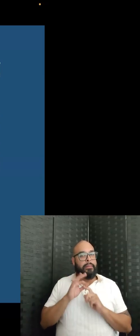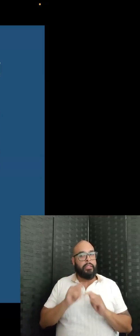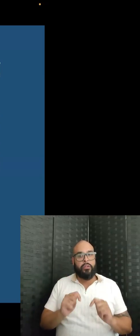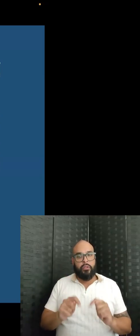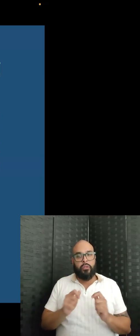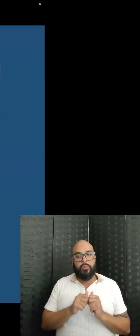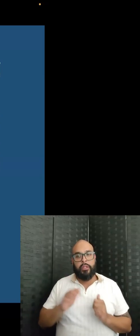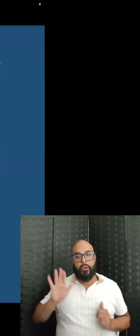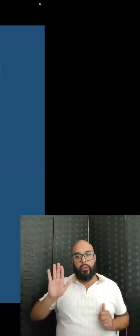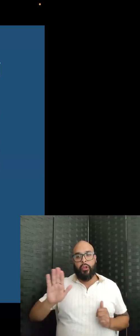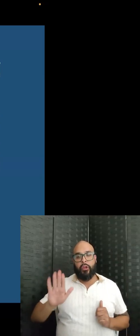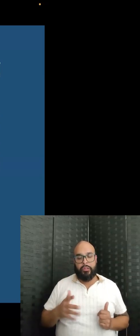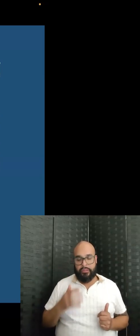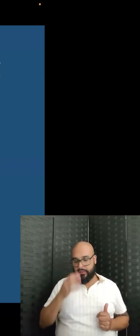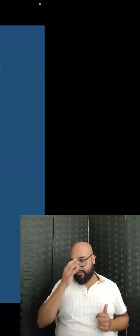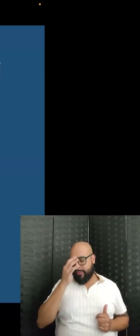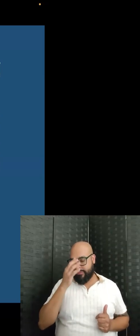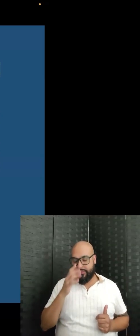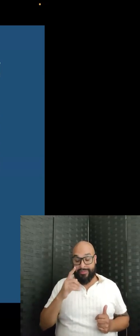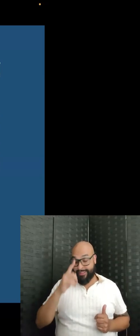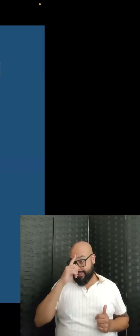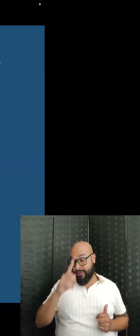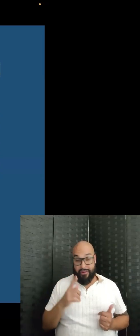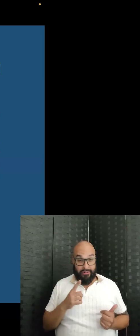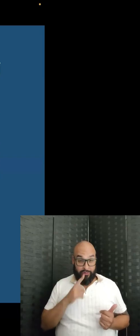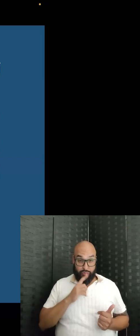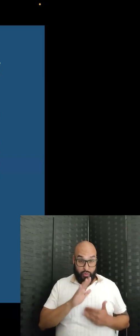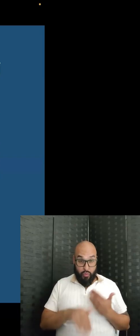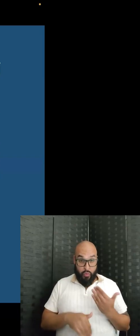for really all of her, childhood and wasn't responding.